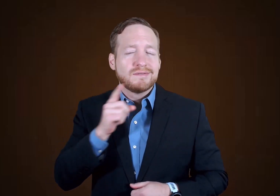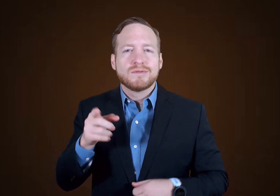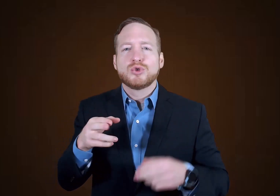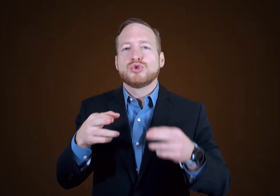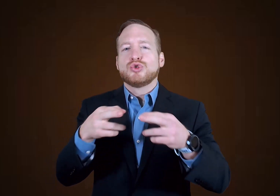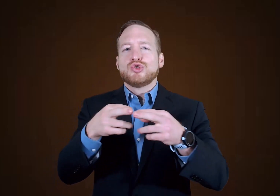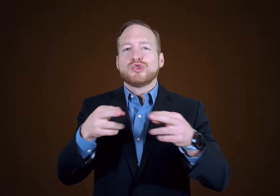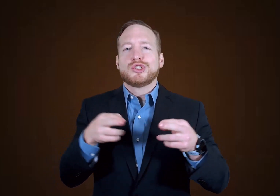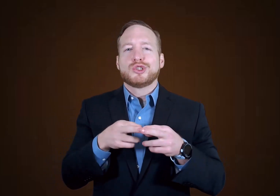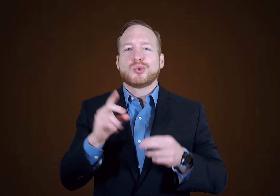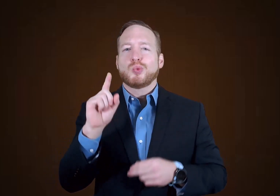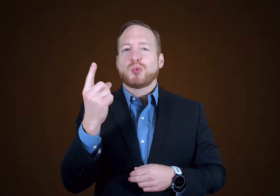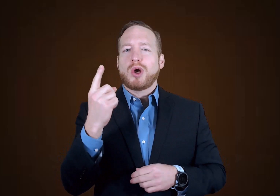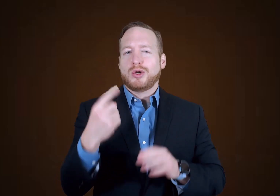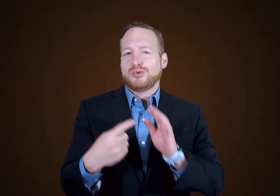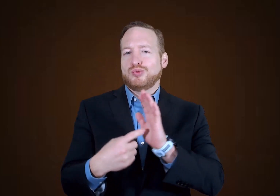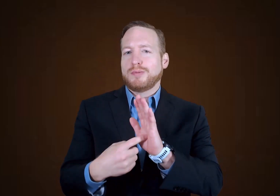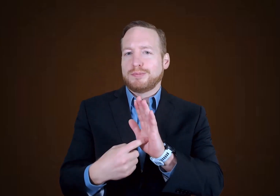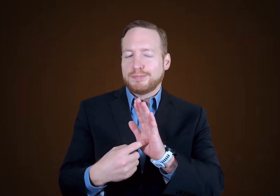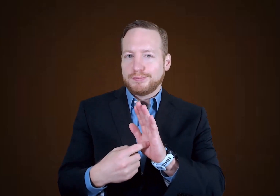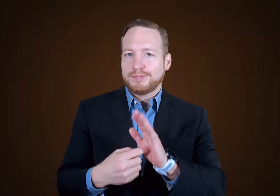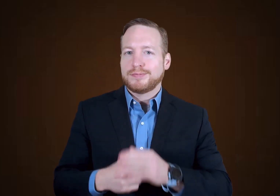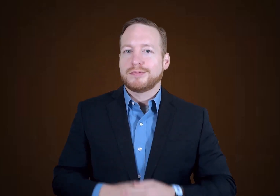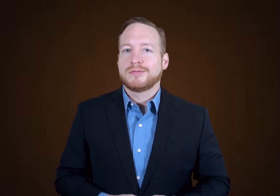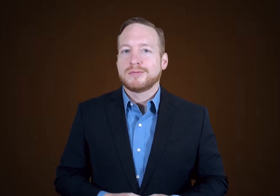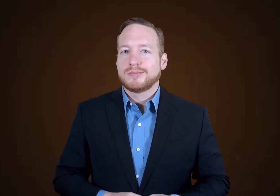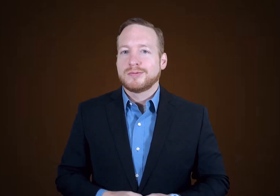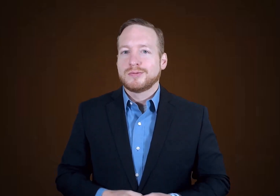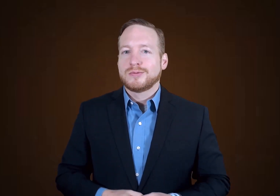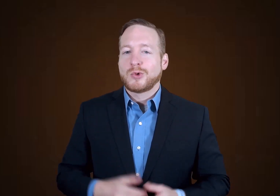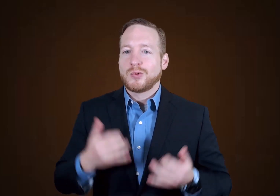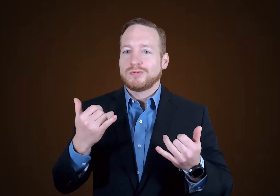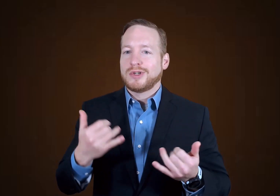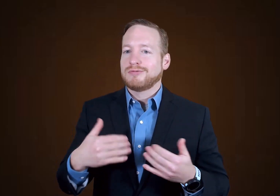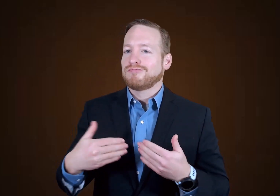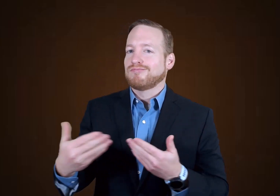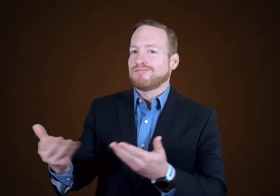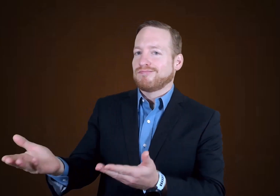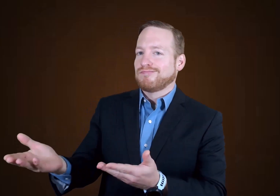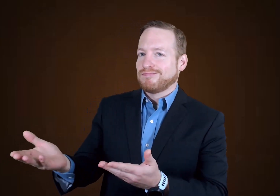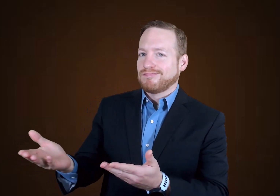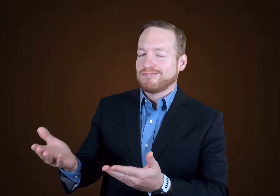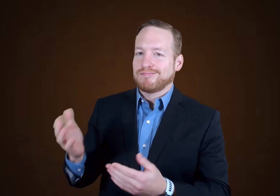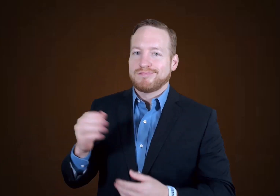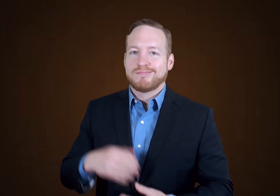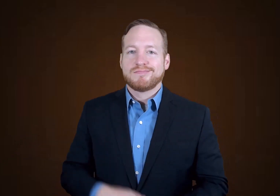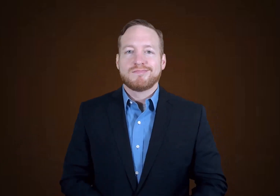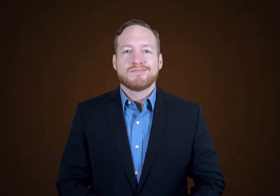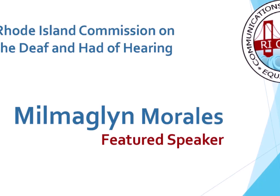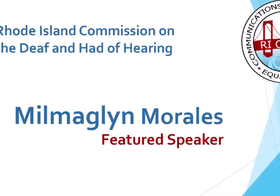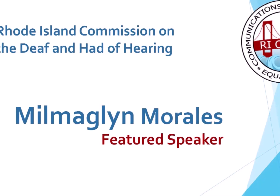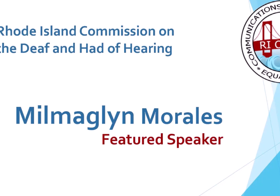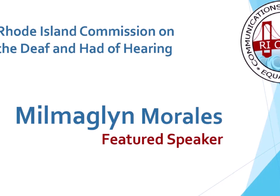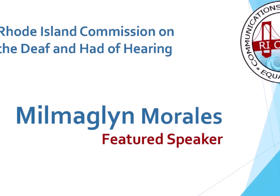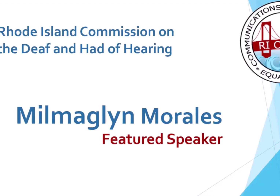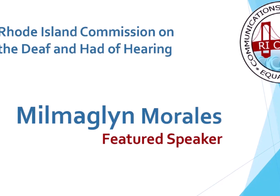she is also the National Association of the Deaf Region 1 Representative so I'm happy to present